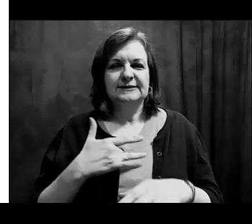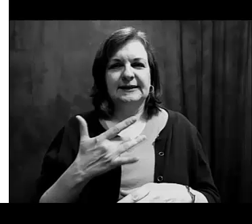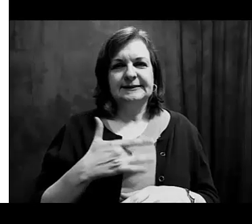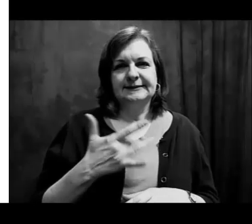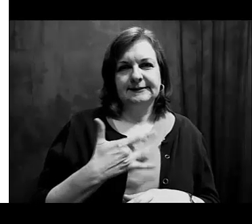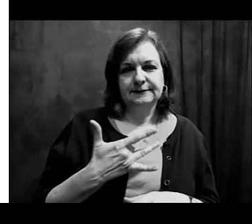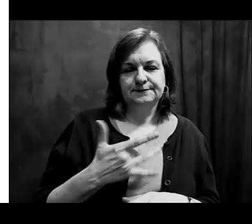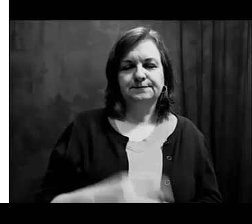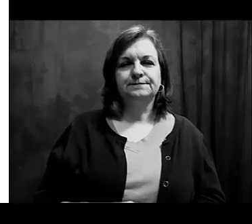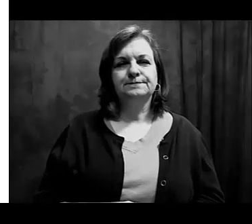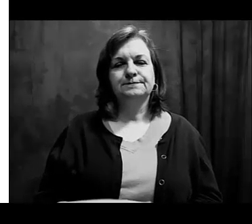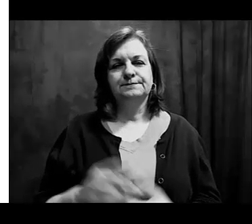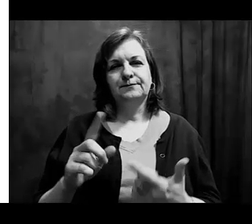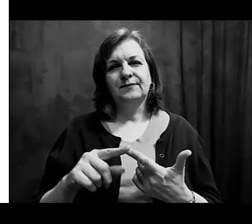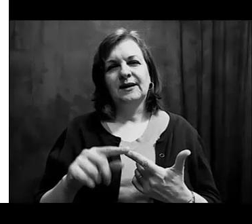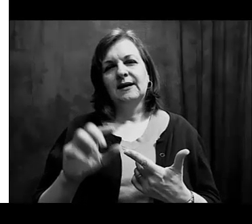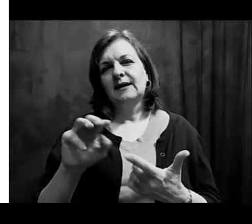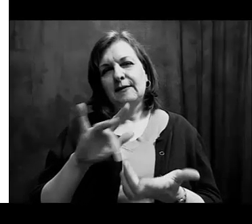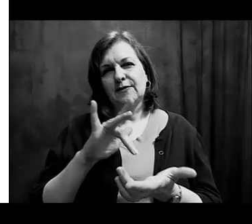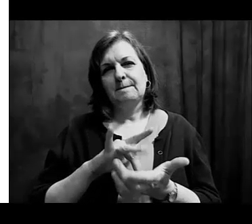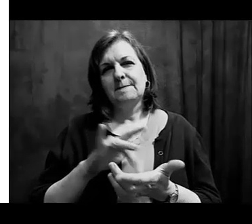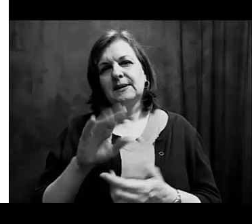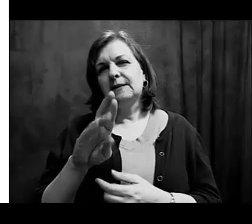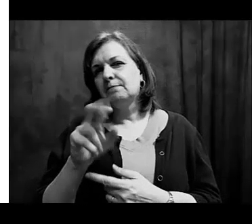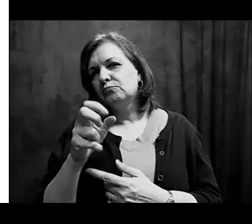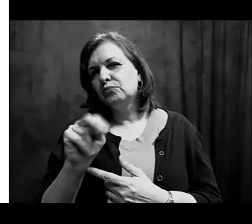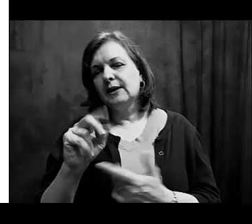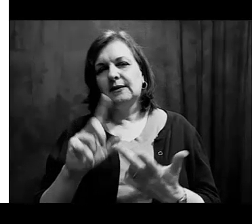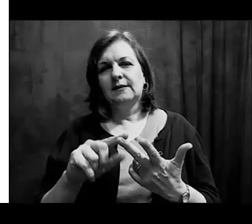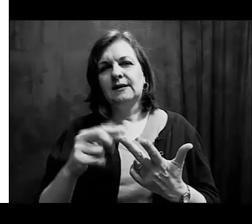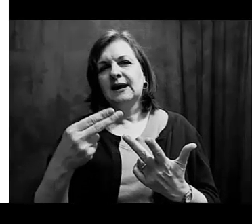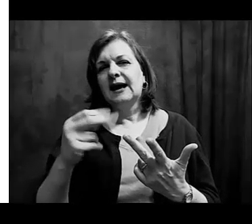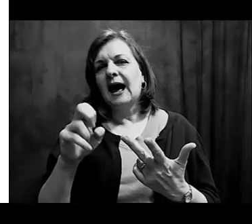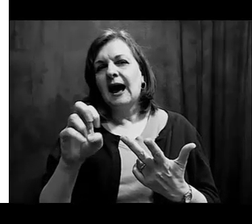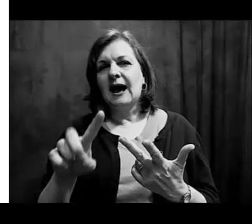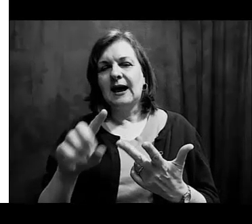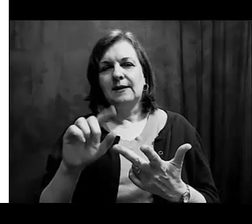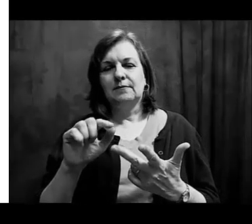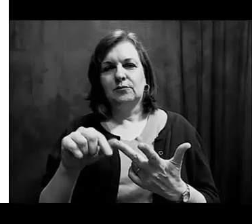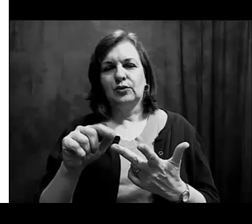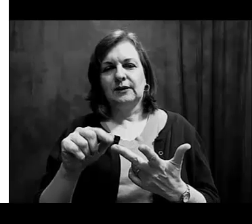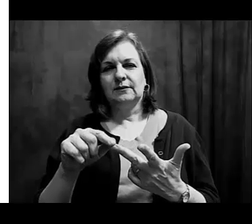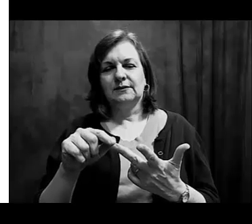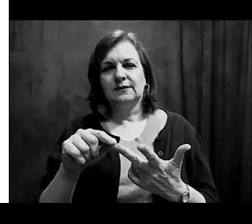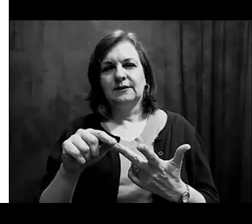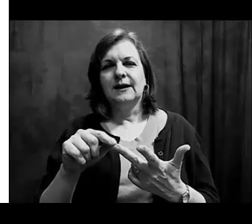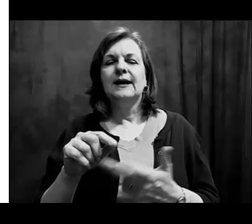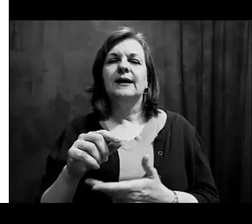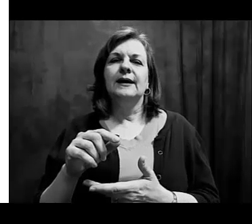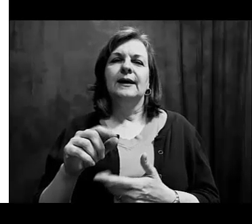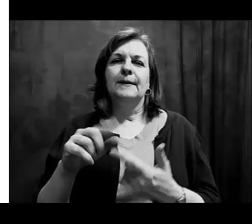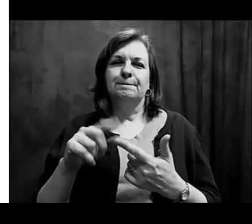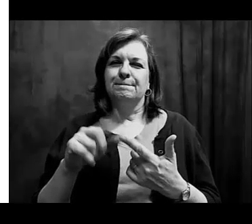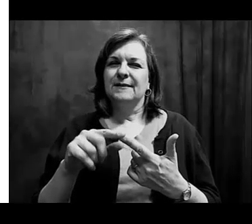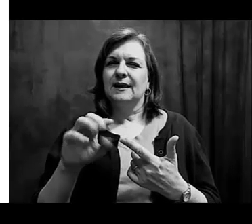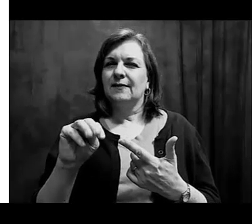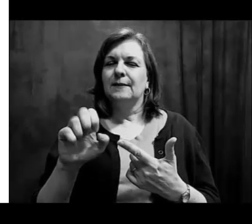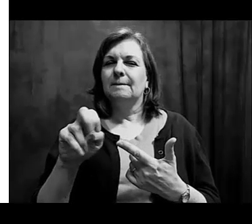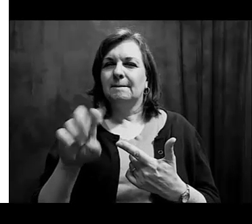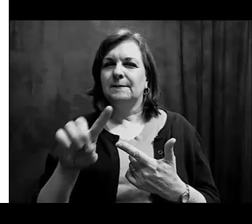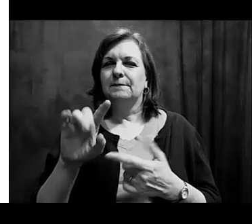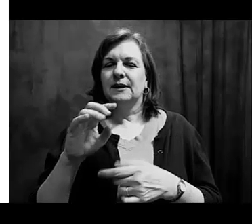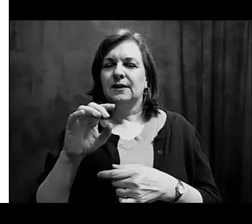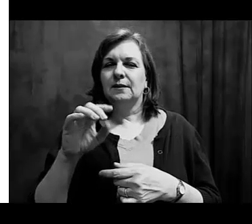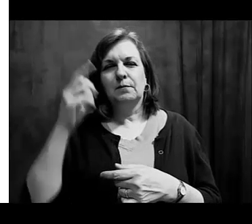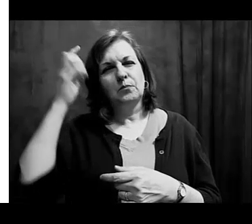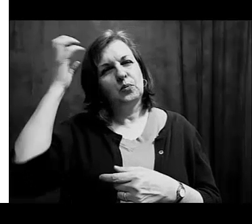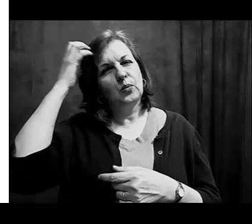the midbrain and hindbrain the brain stem as we will see if it's part of the midbrain is very important for